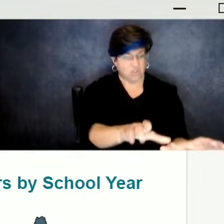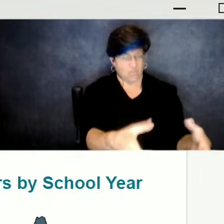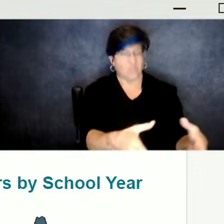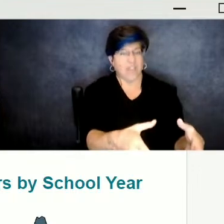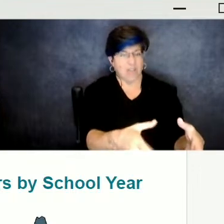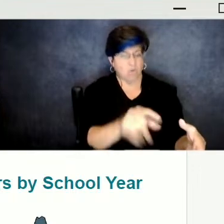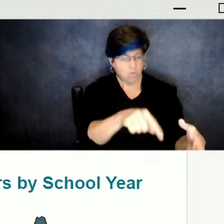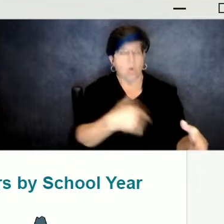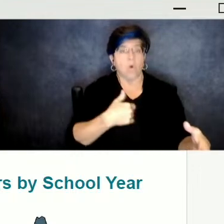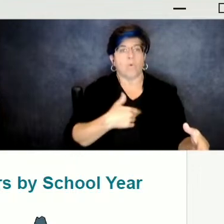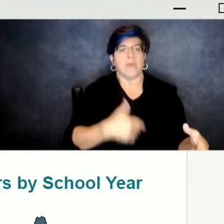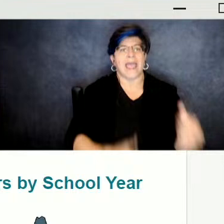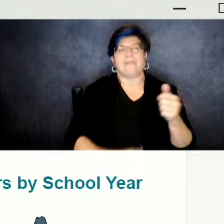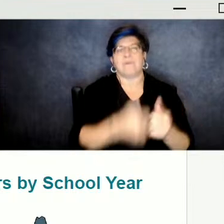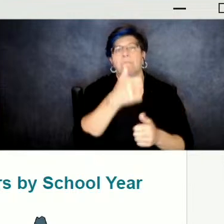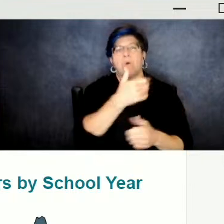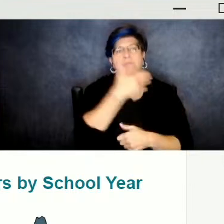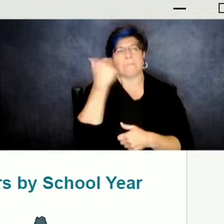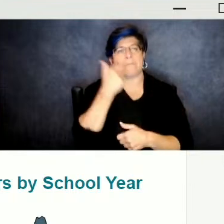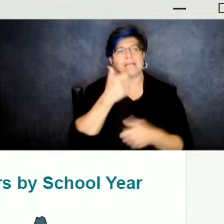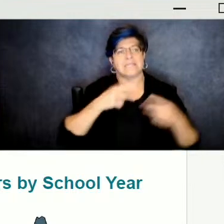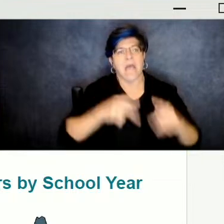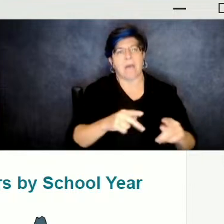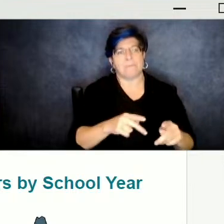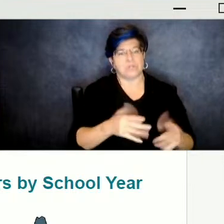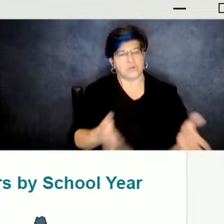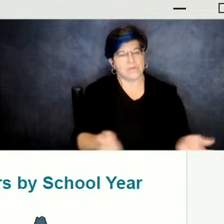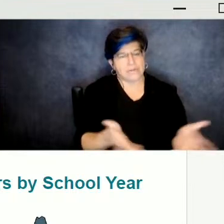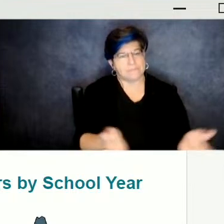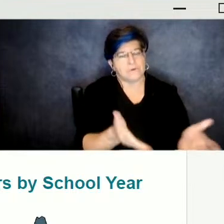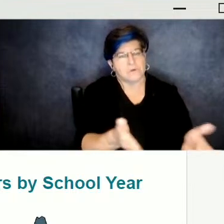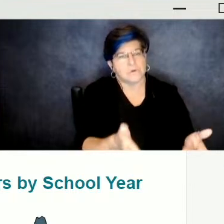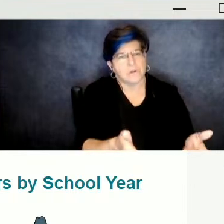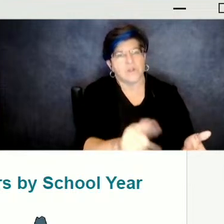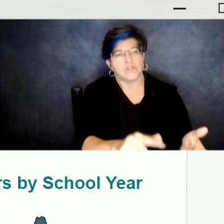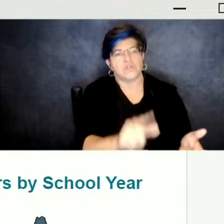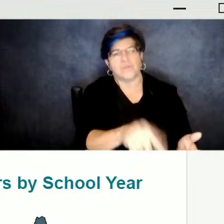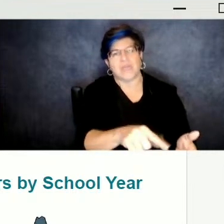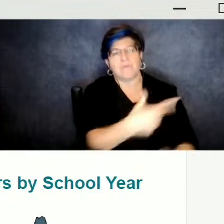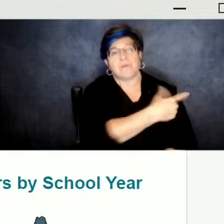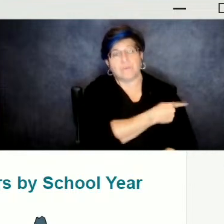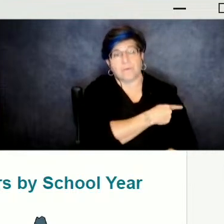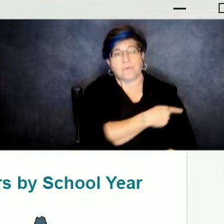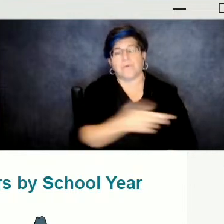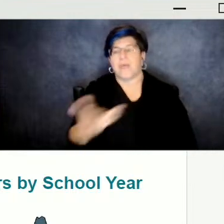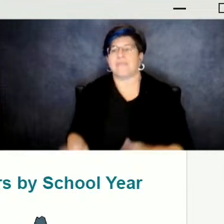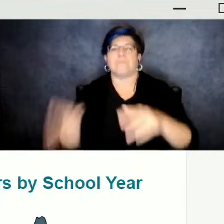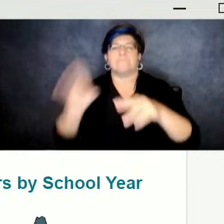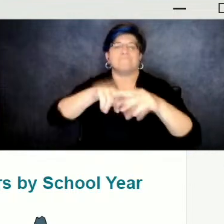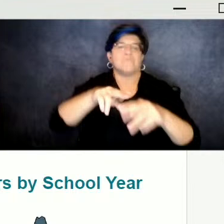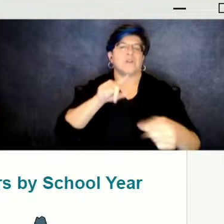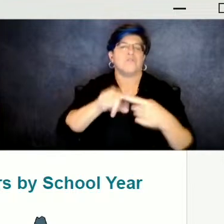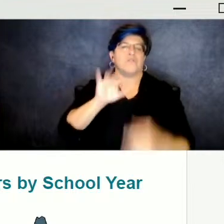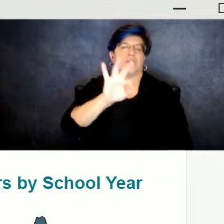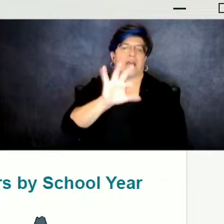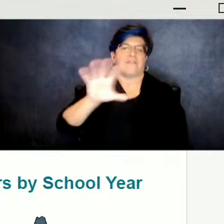CHILD'S PEDIATRICIAN. SO THAT GROUP IS THE GROUP THAT WE HAVE THE GREATEST